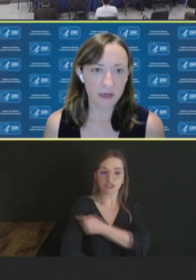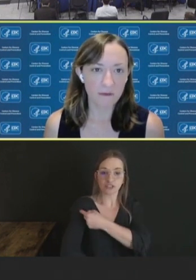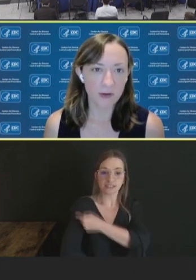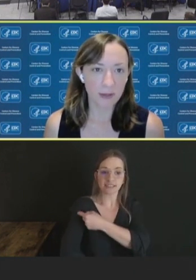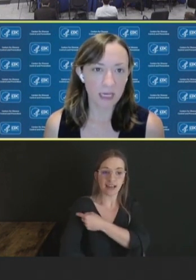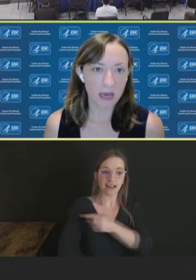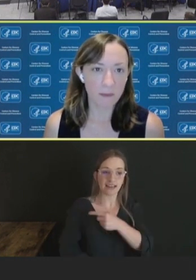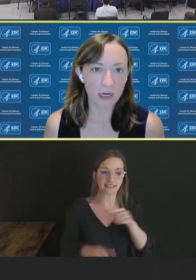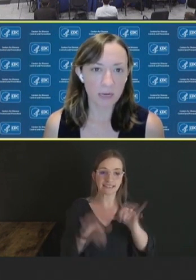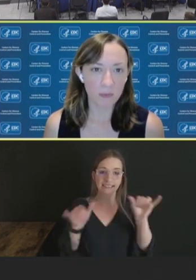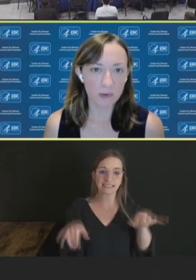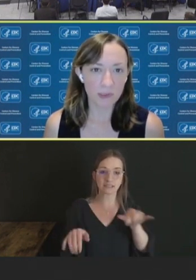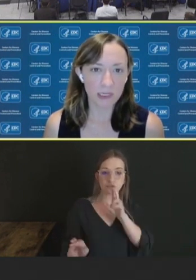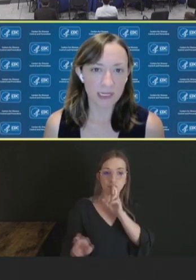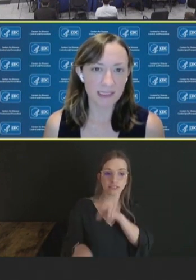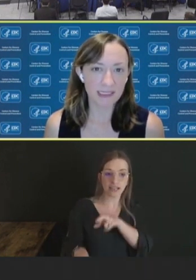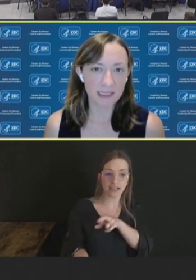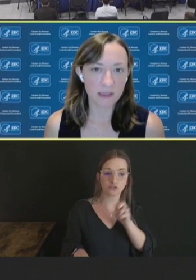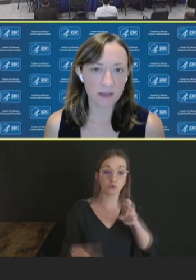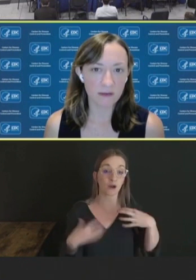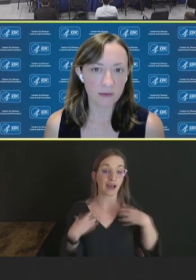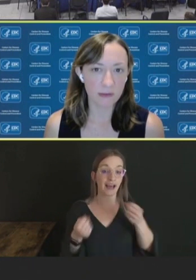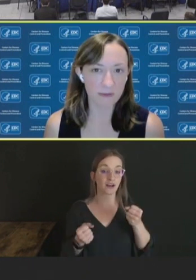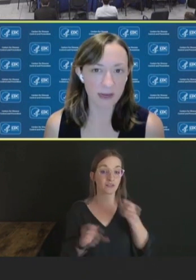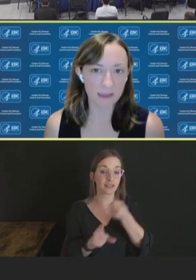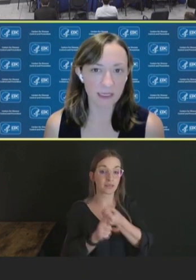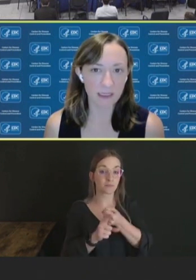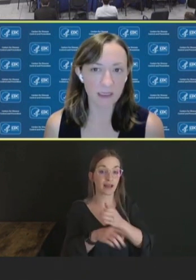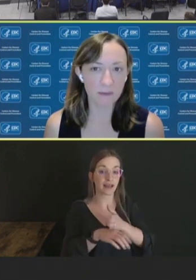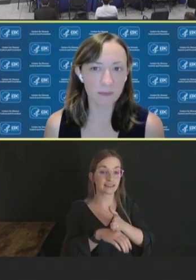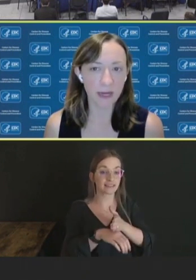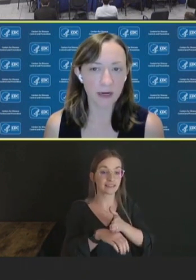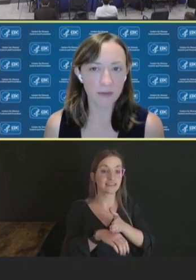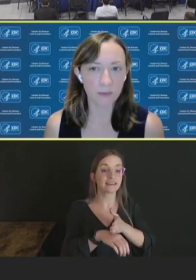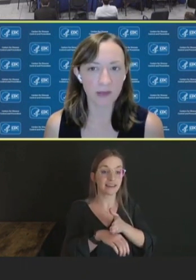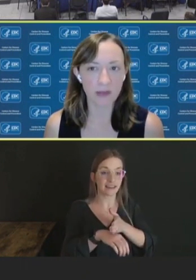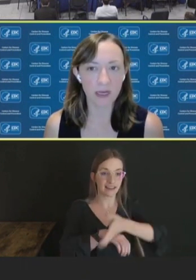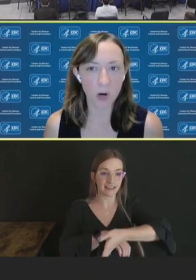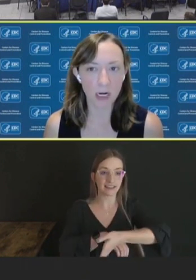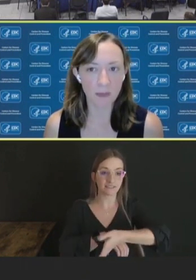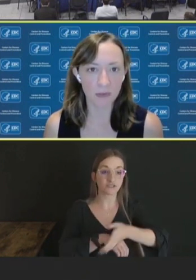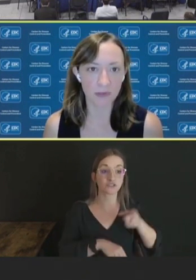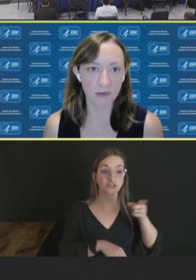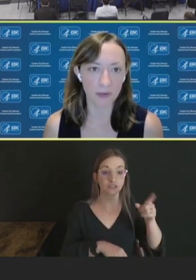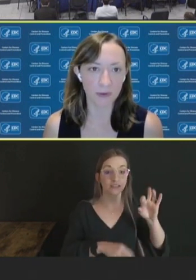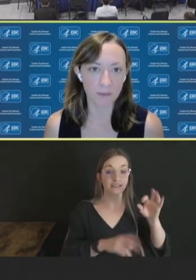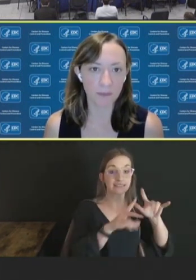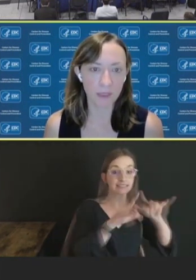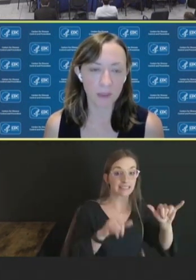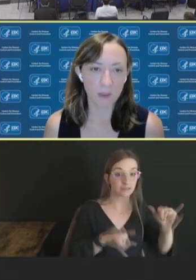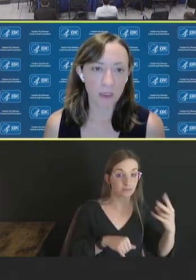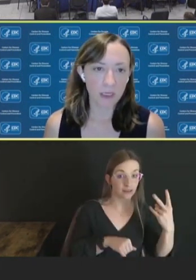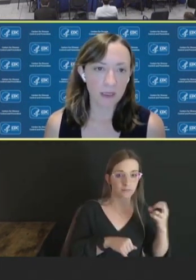impact following mRNA booster and seasonal influenza vaccine compared with mRNA booster alone.